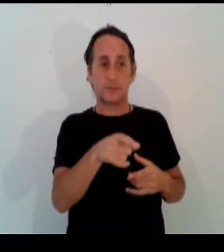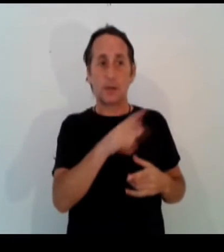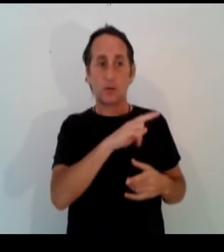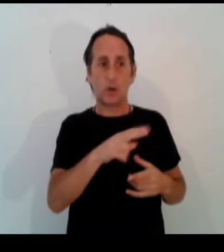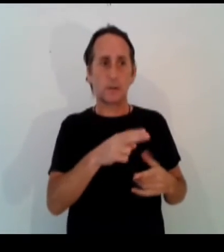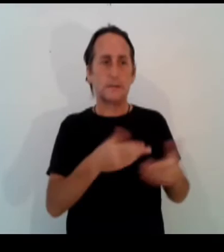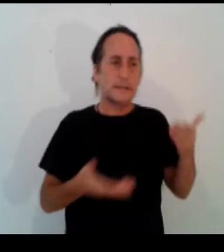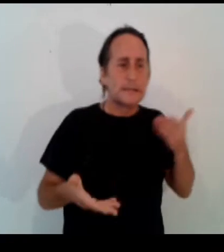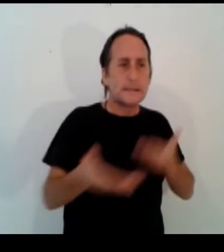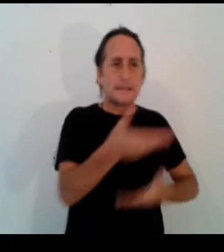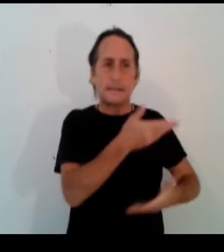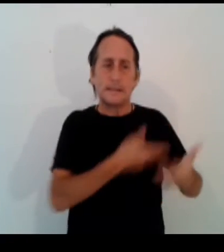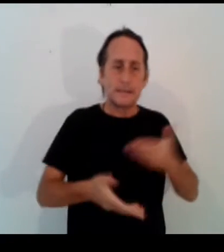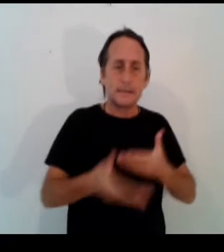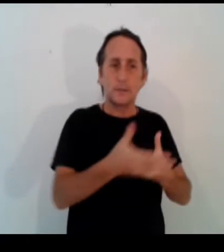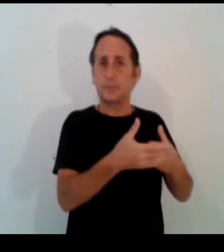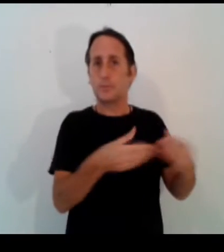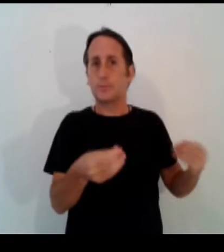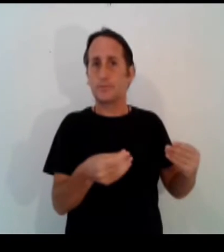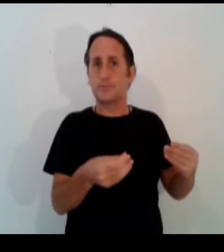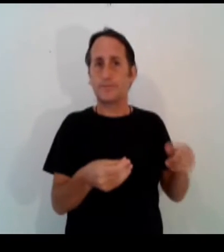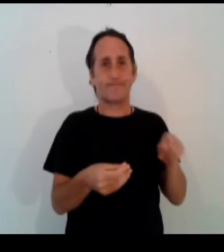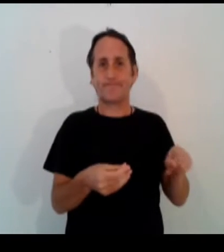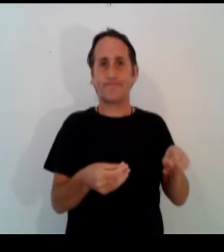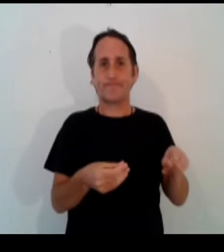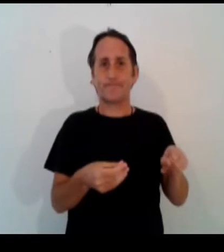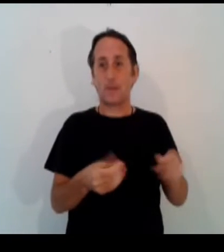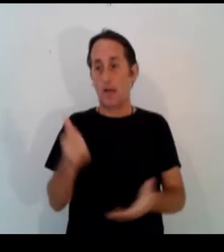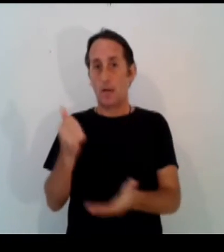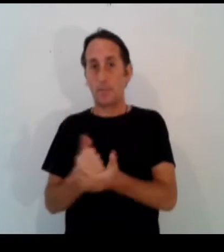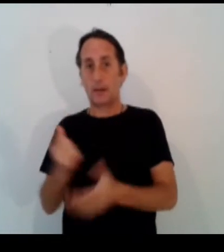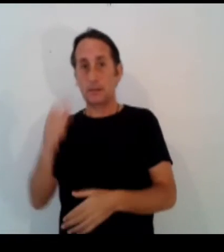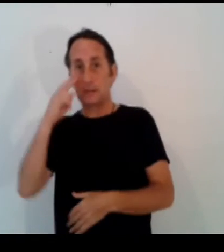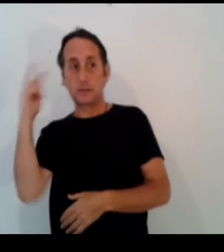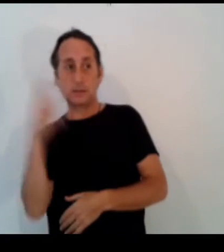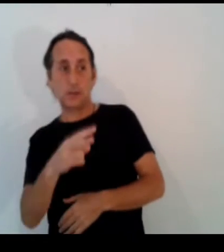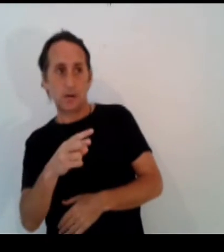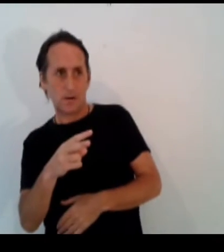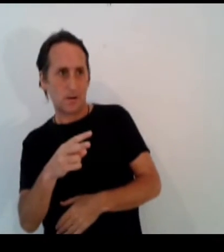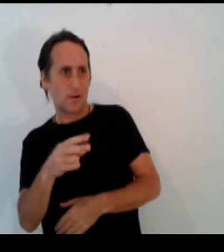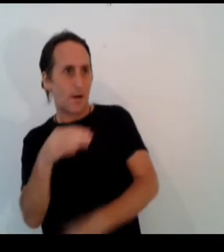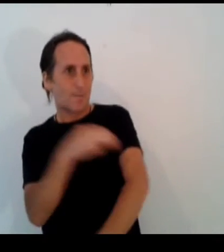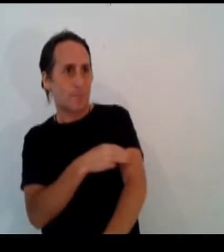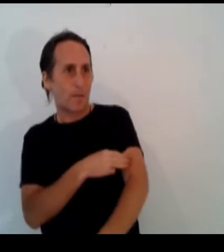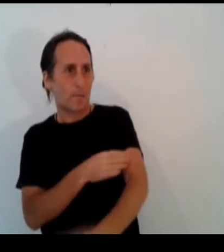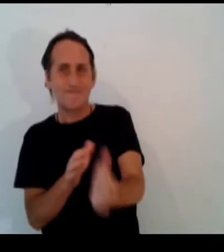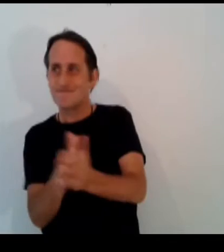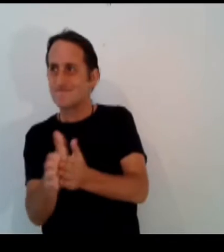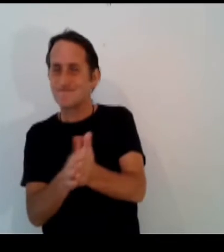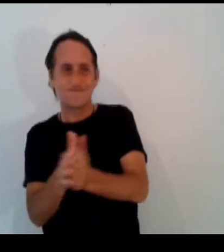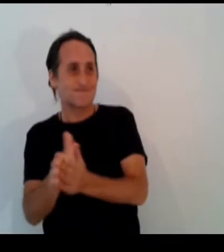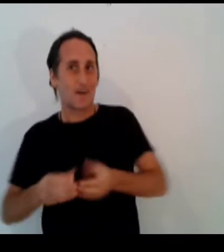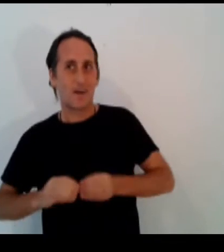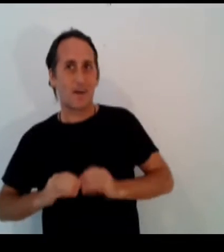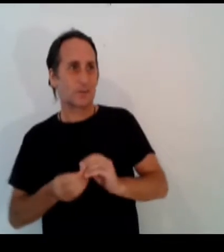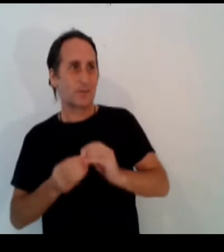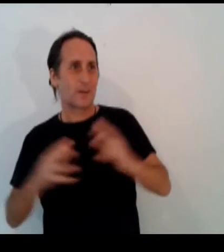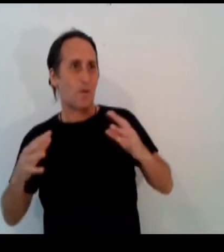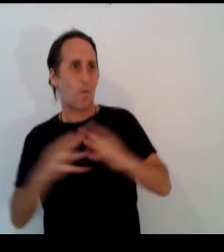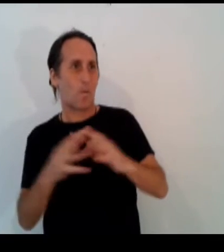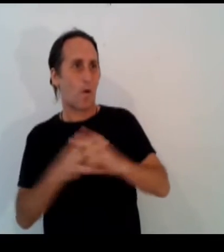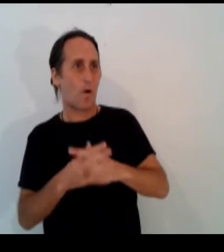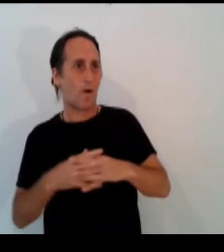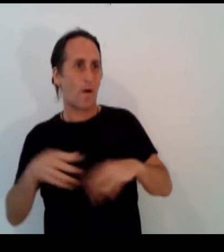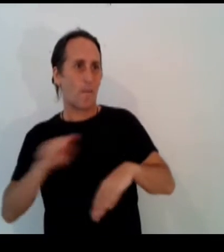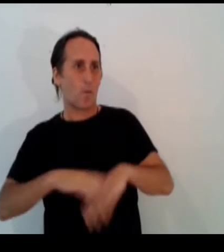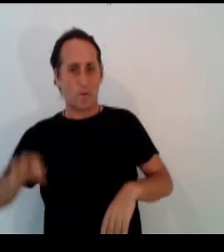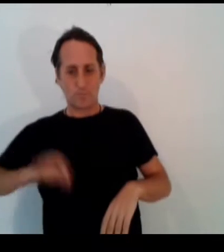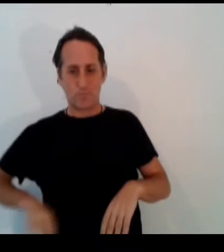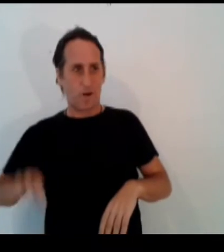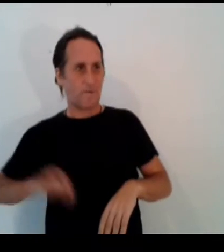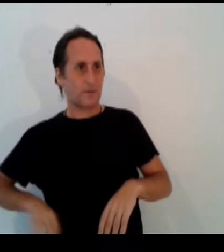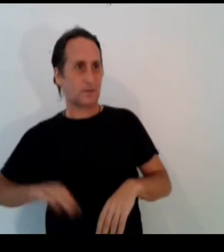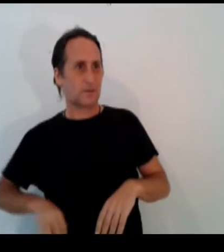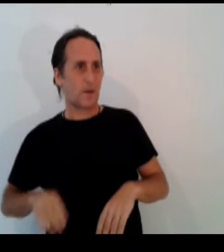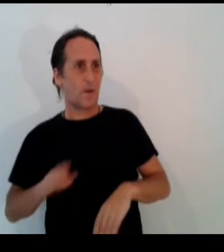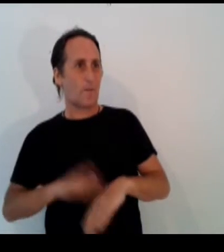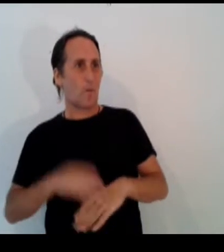but rather than go down the democratic route the banks see an opportunity to make more profit for themselves